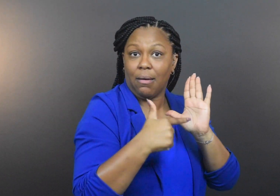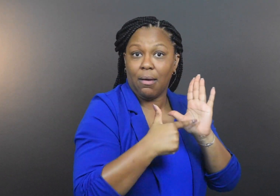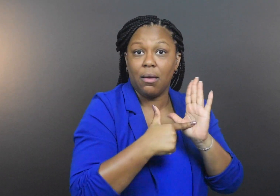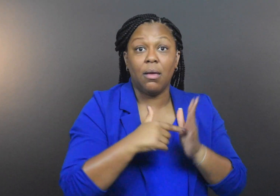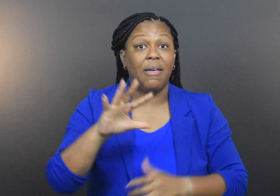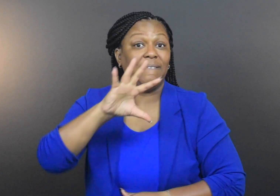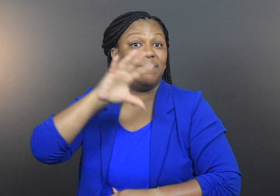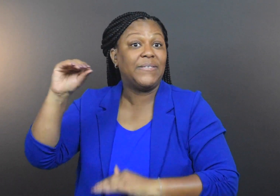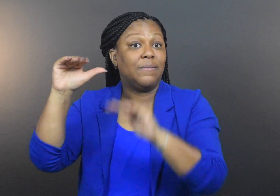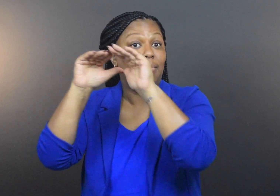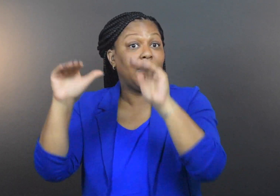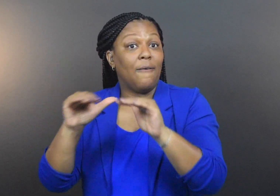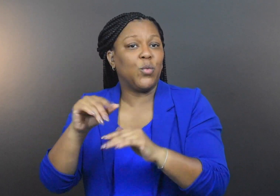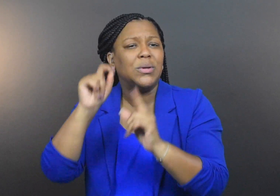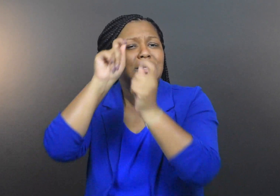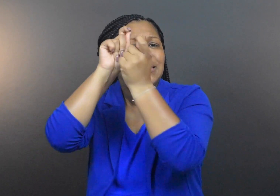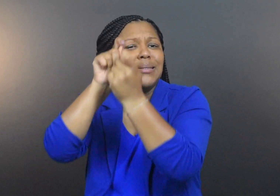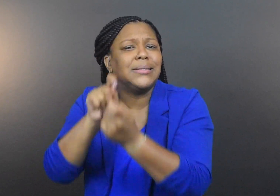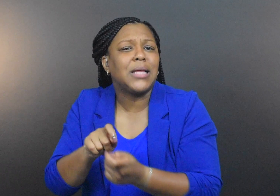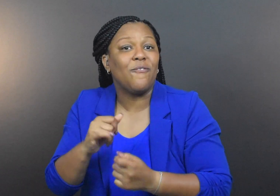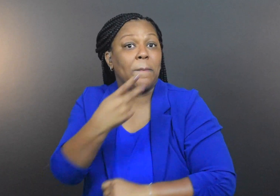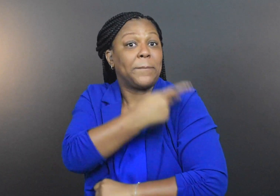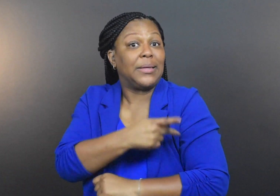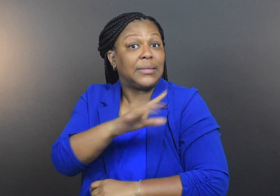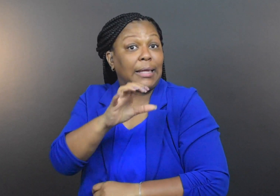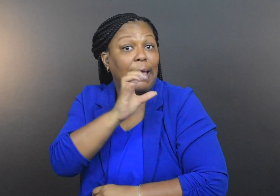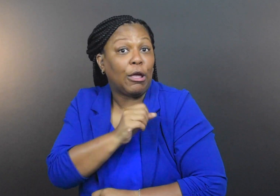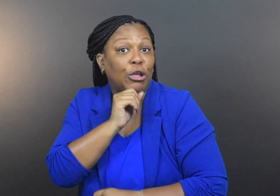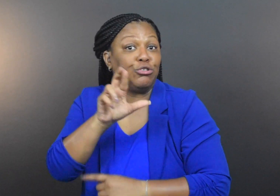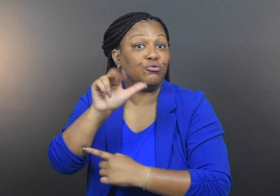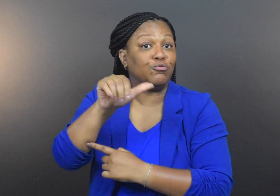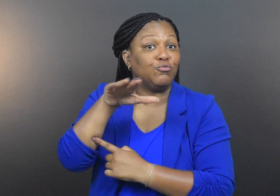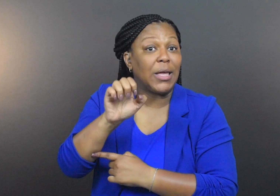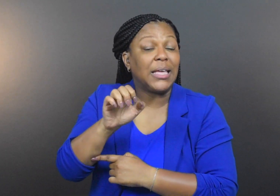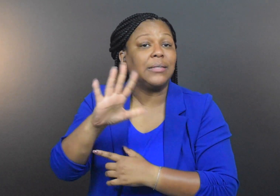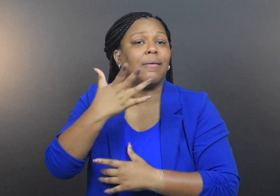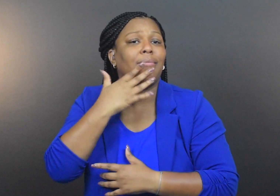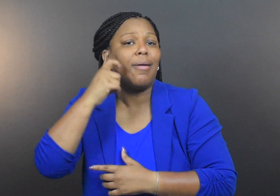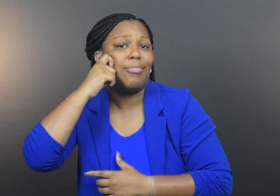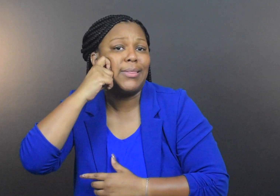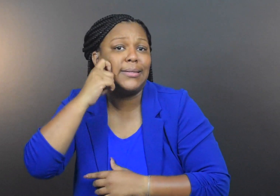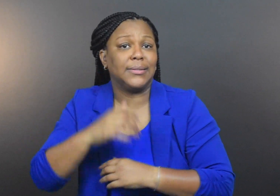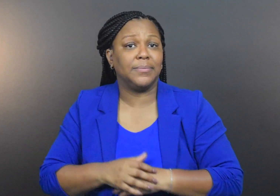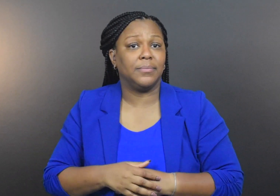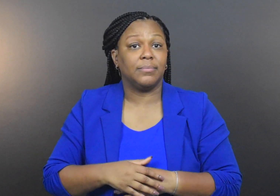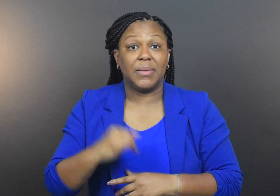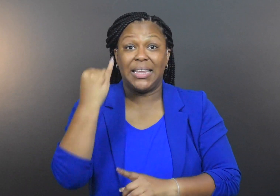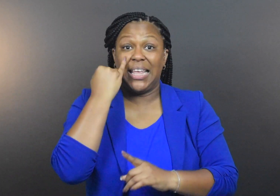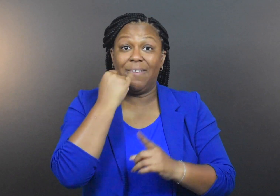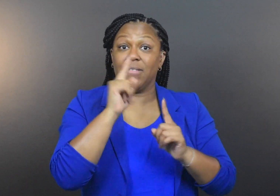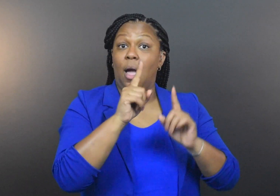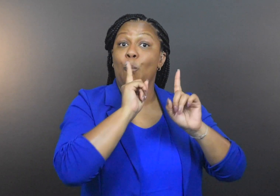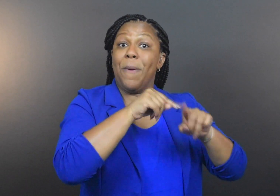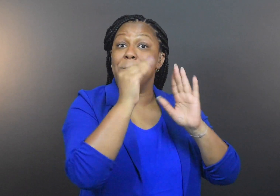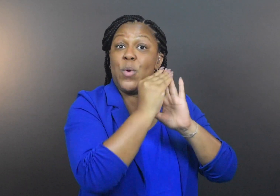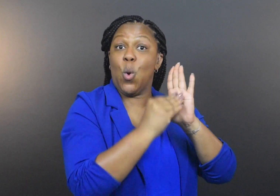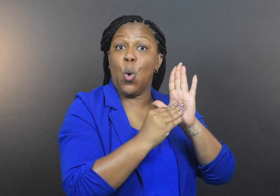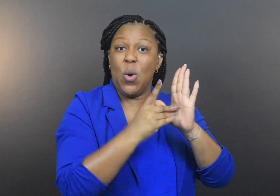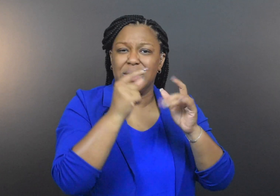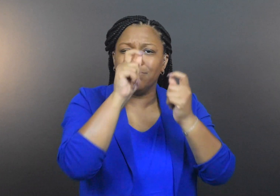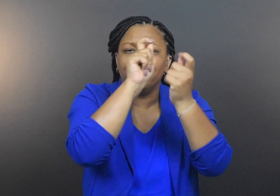50 levels of detail on patients’ age, race, and ethnicity, if they reported these details at all.